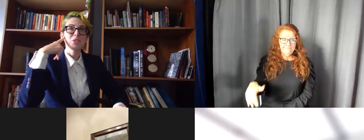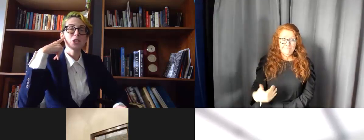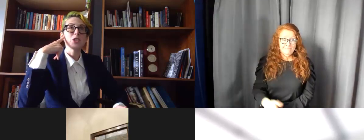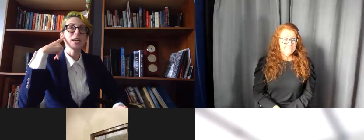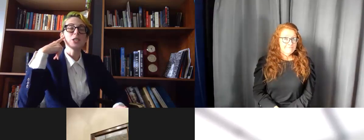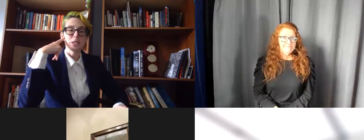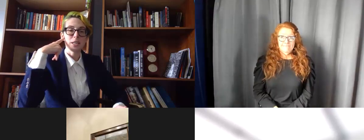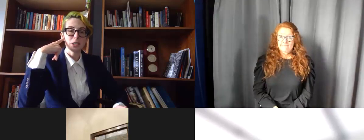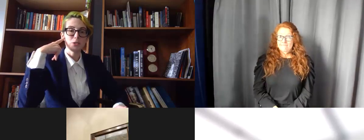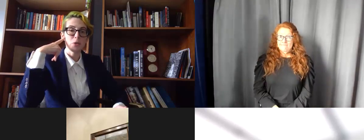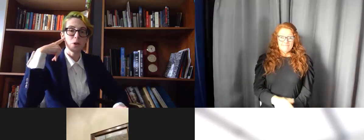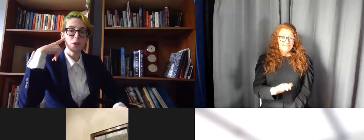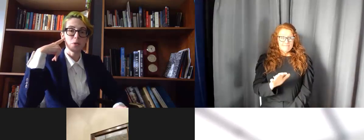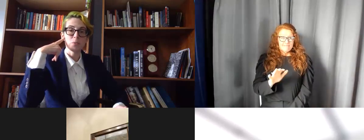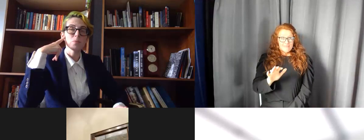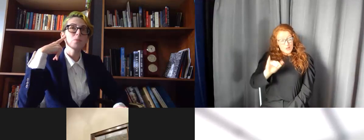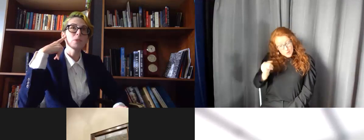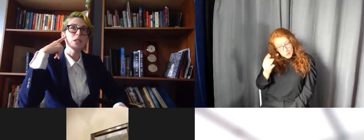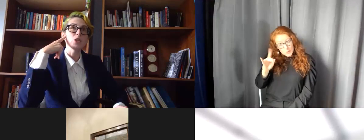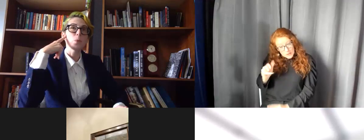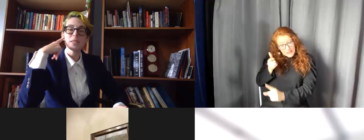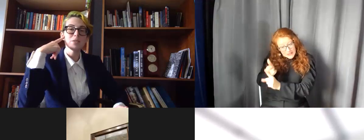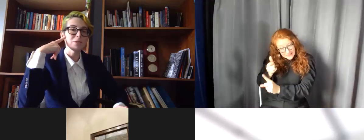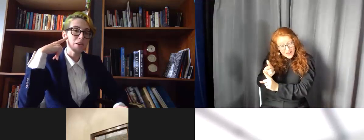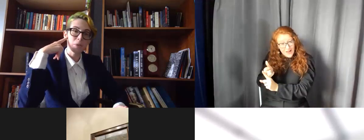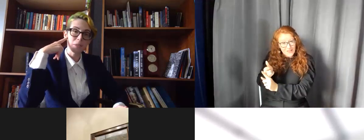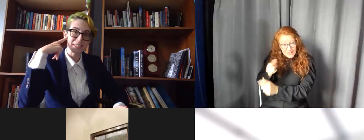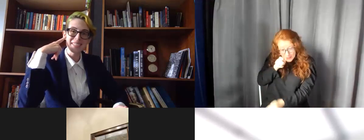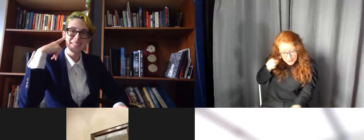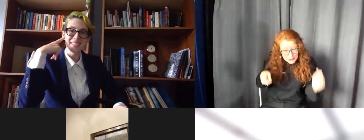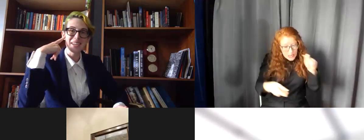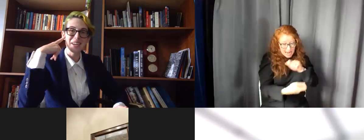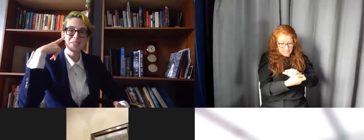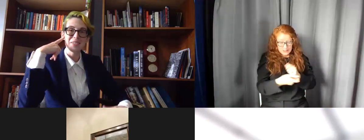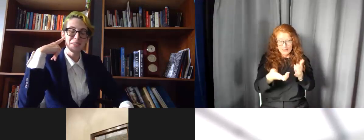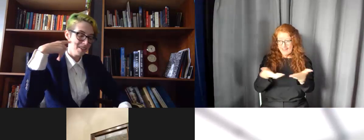Farrah Garland: just change things for Farrah Garland: the 25 of